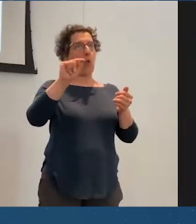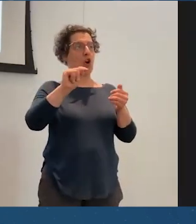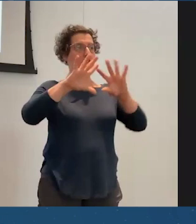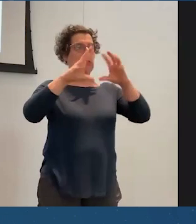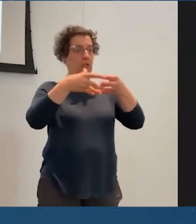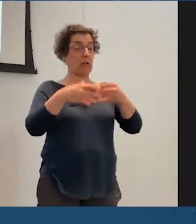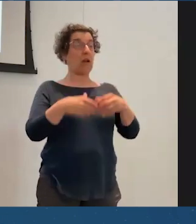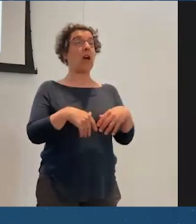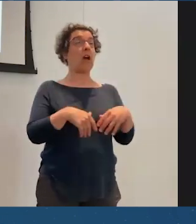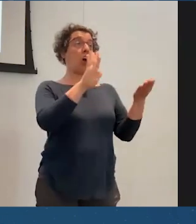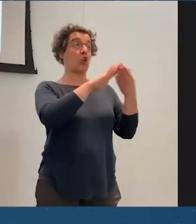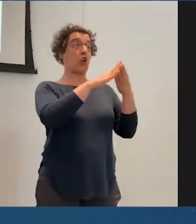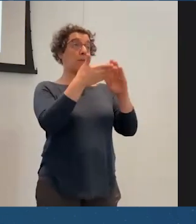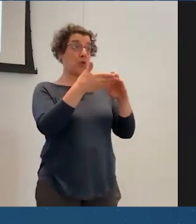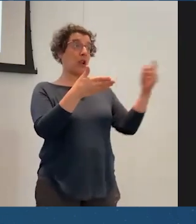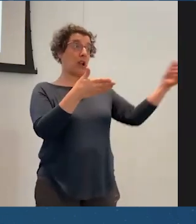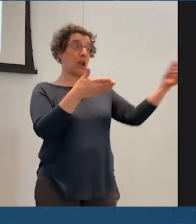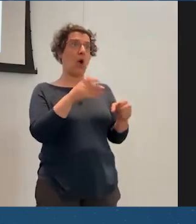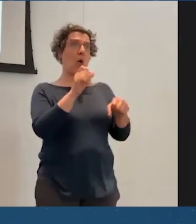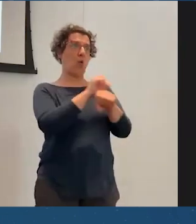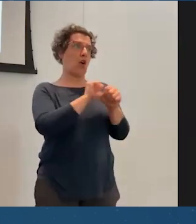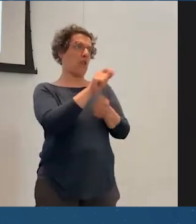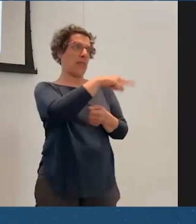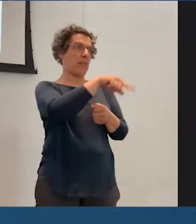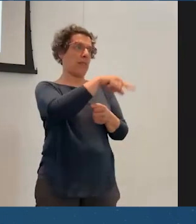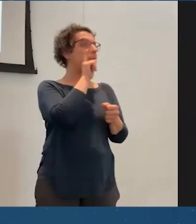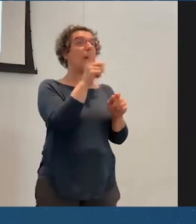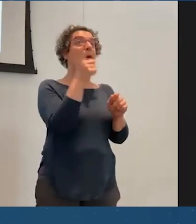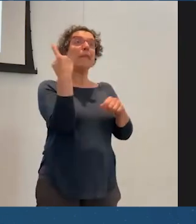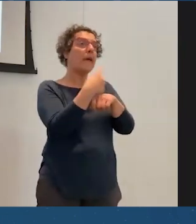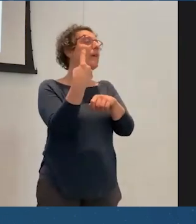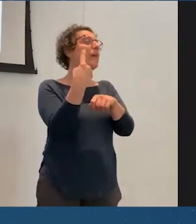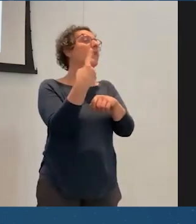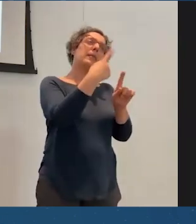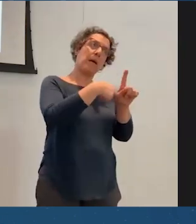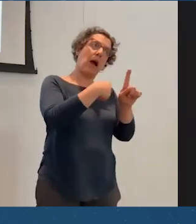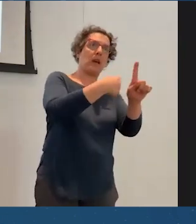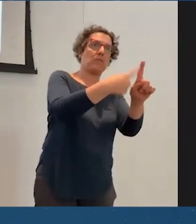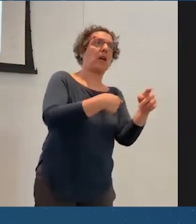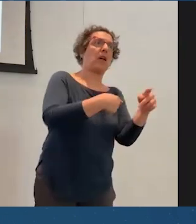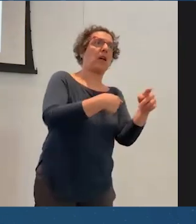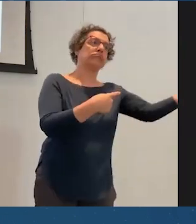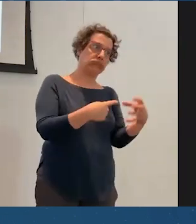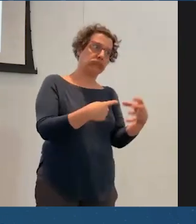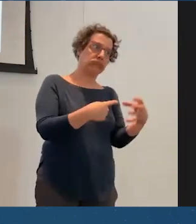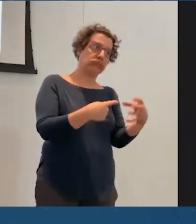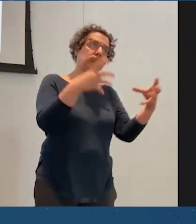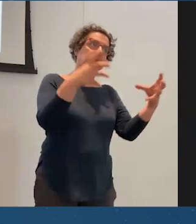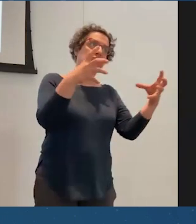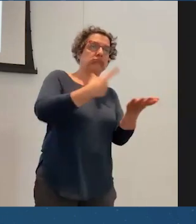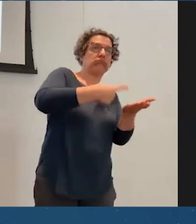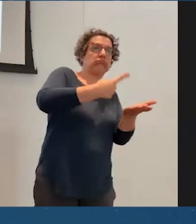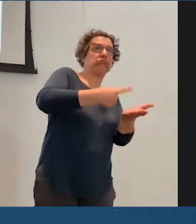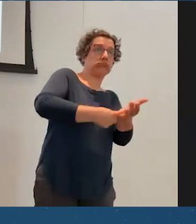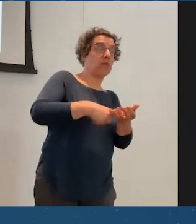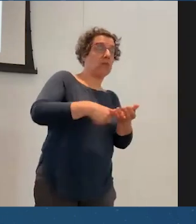the community for months, bringing them back or through virtual sessions where we are co-creating products